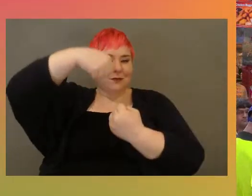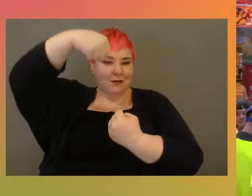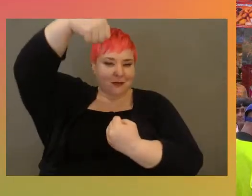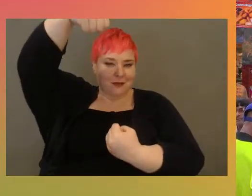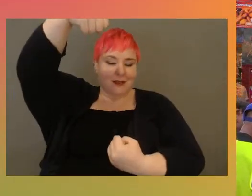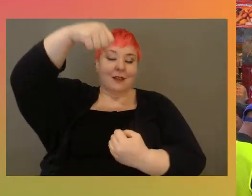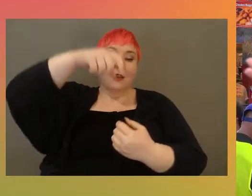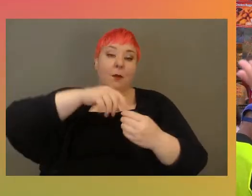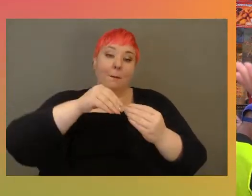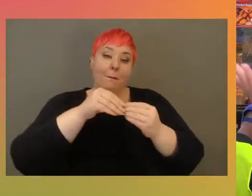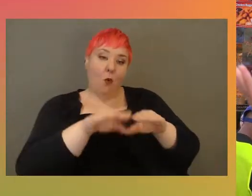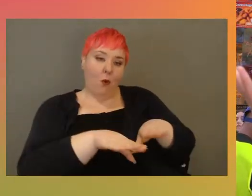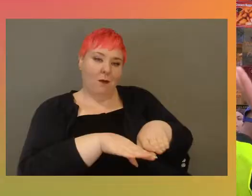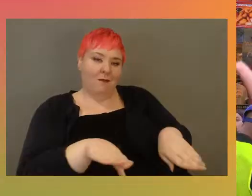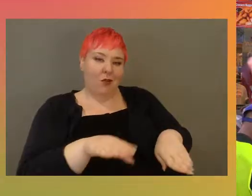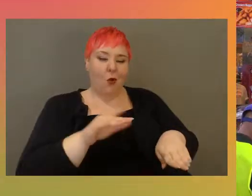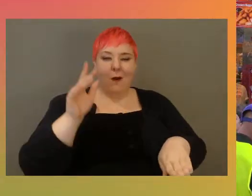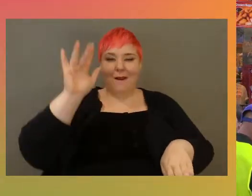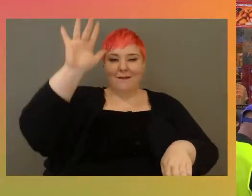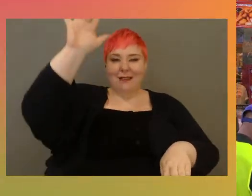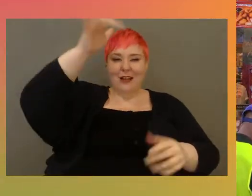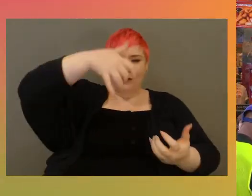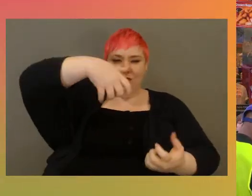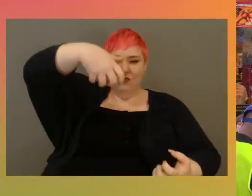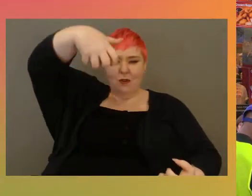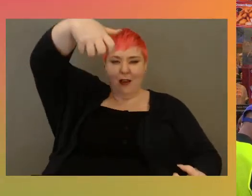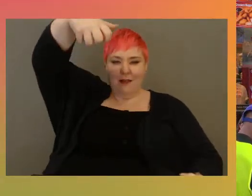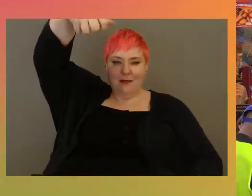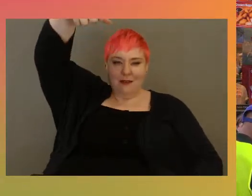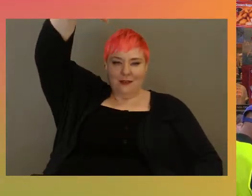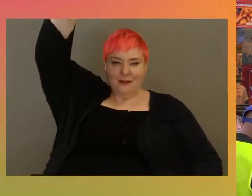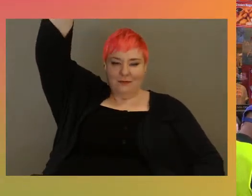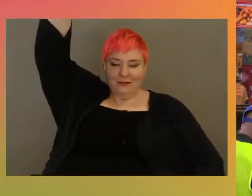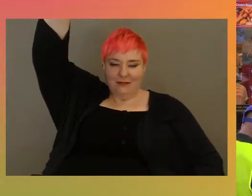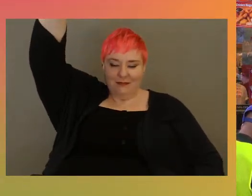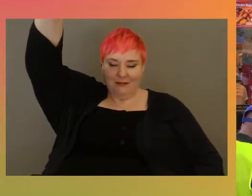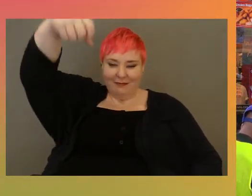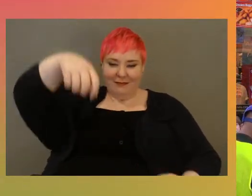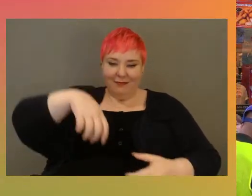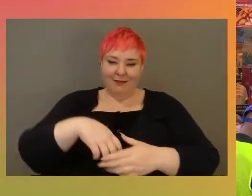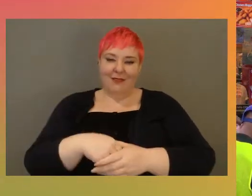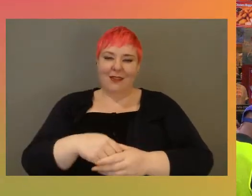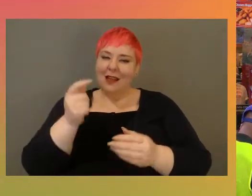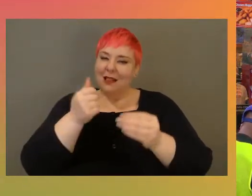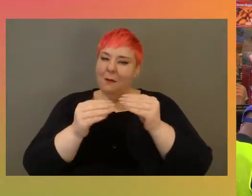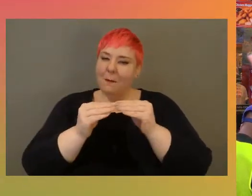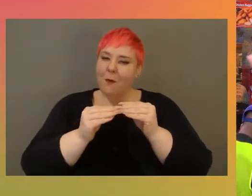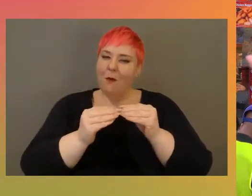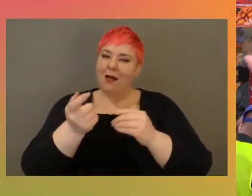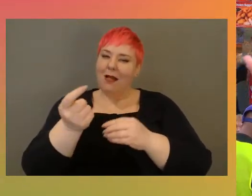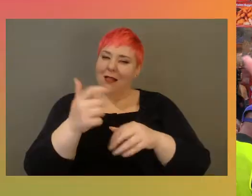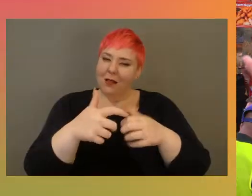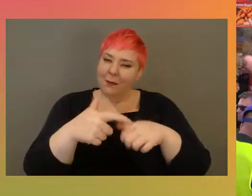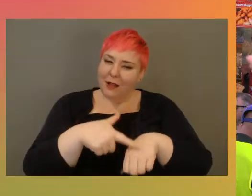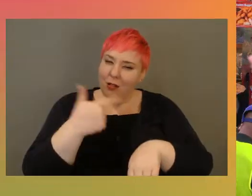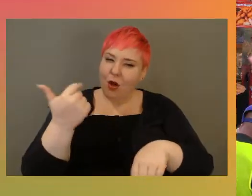YOUR HEAD. EXTEND MORE.